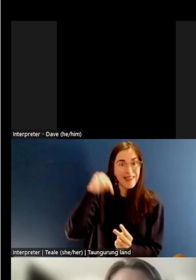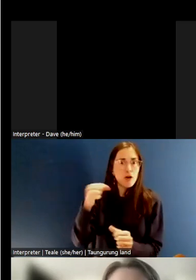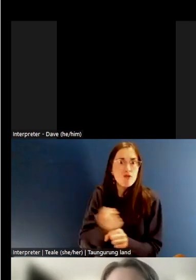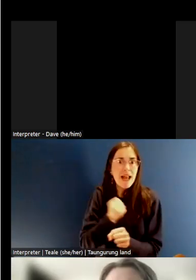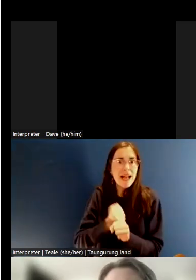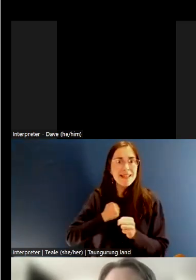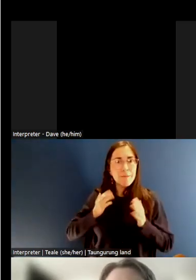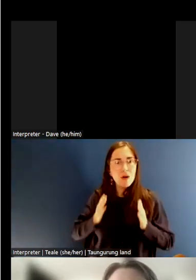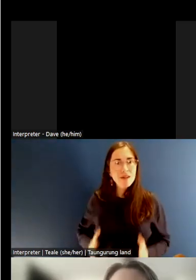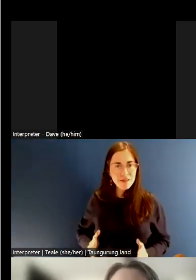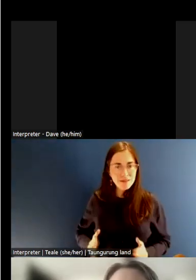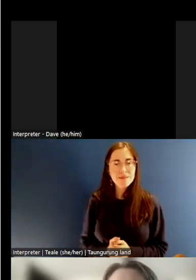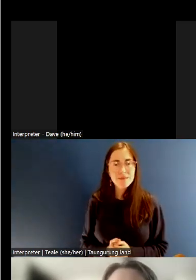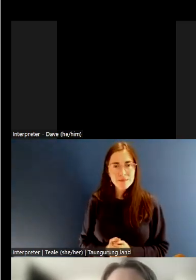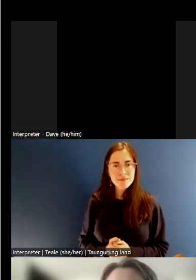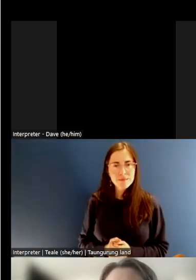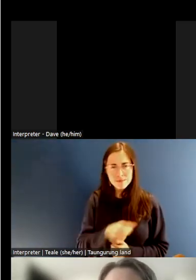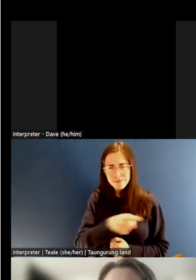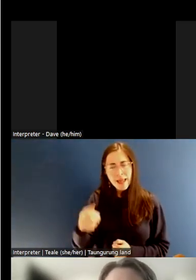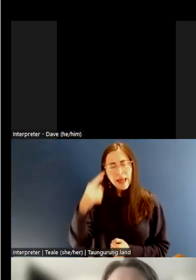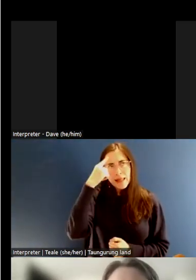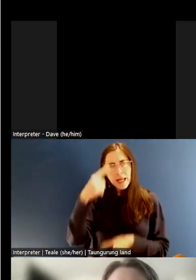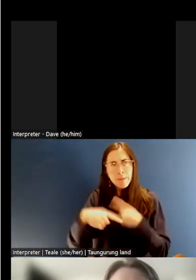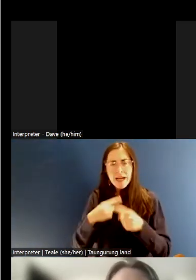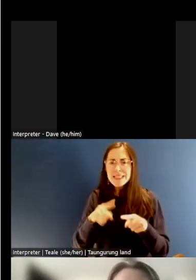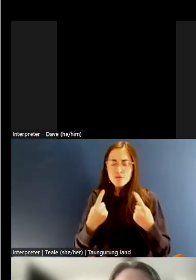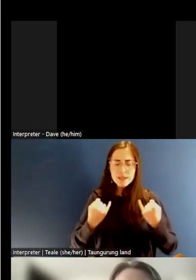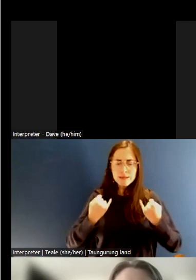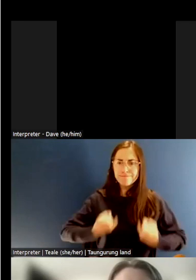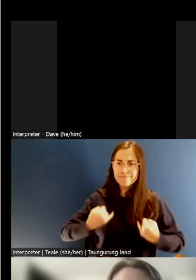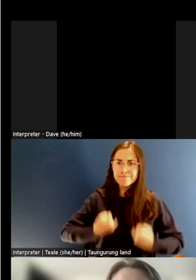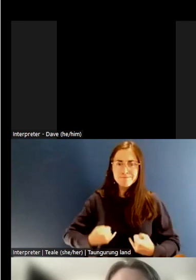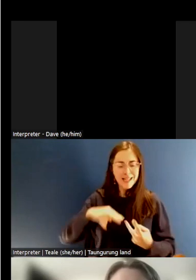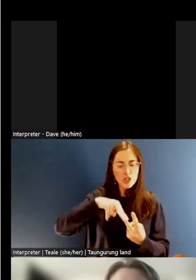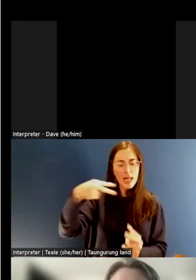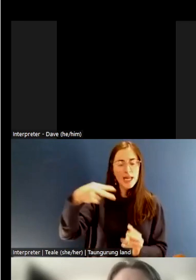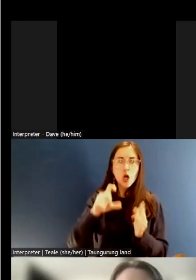And when we are thinking about genetic conditions, there's three main categories of genetic conditions.